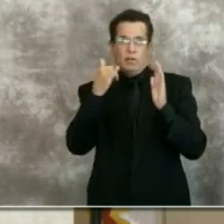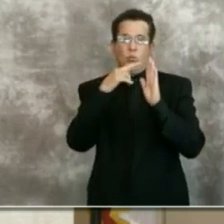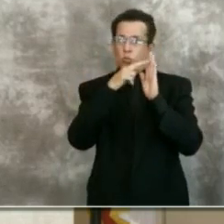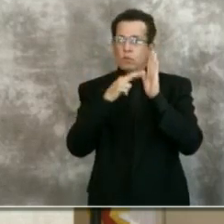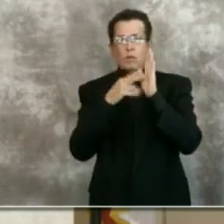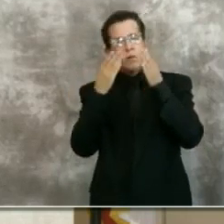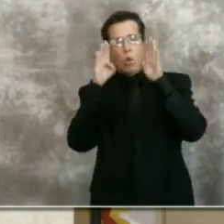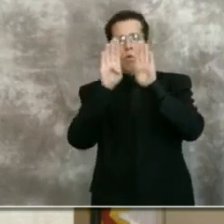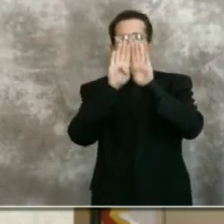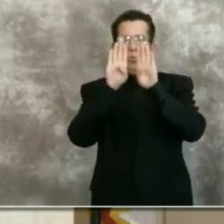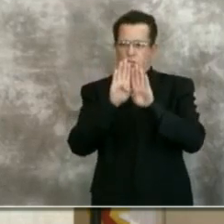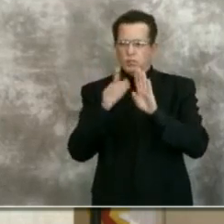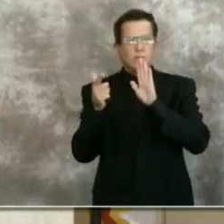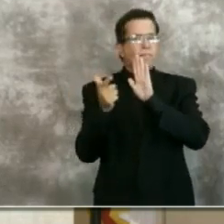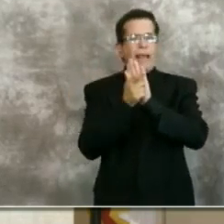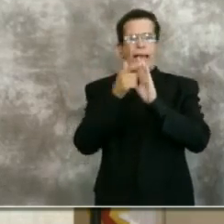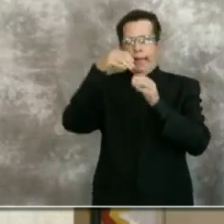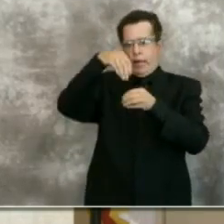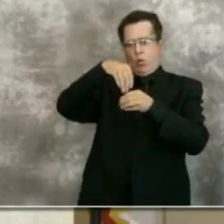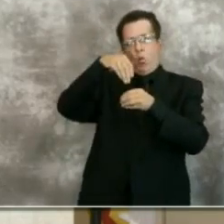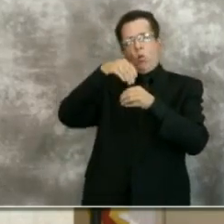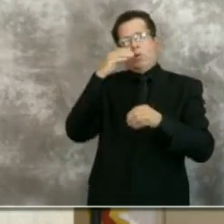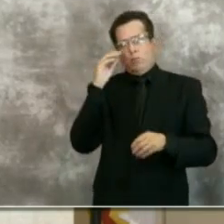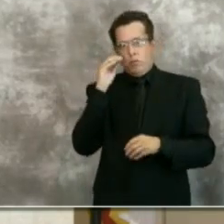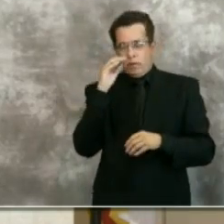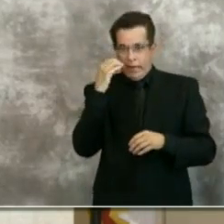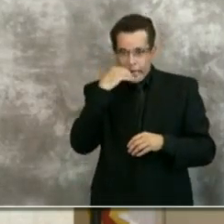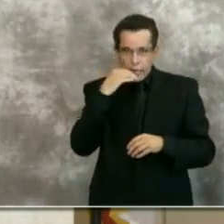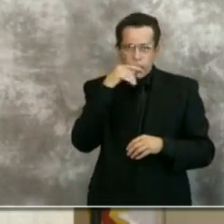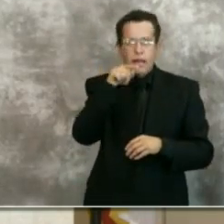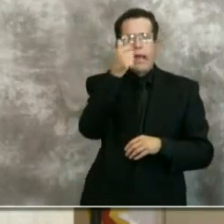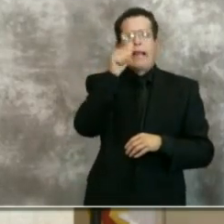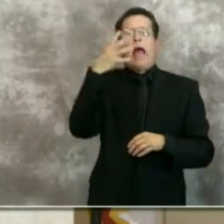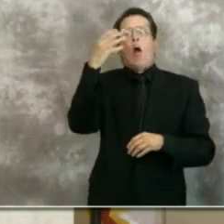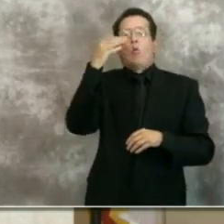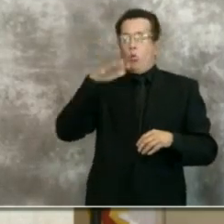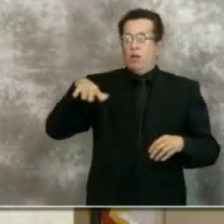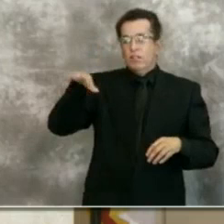THAT LIST. WE NOW HAVE NEW RESTRICTIONS WHICH WERE IMPOSED INCLUDING BANS ON